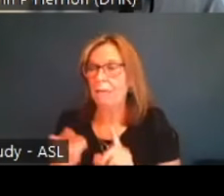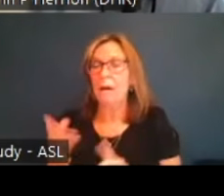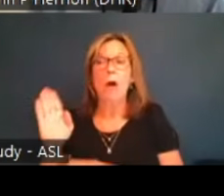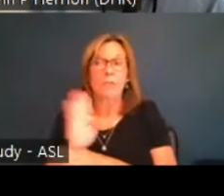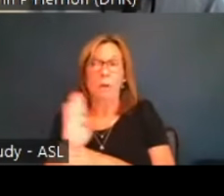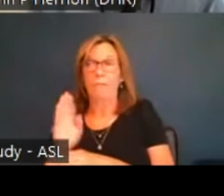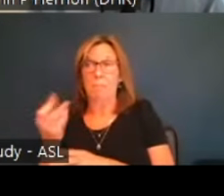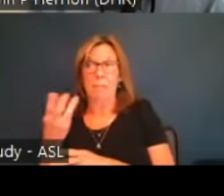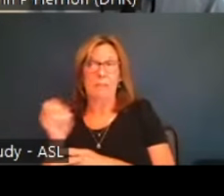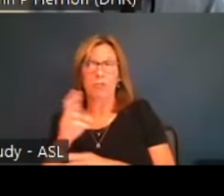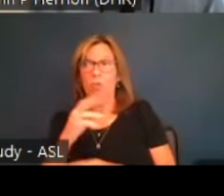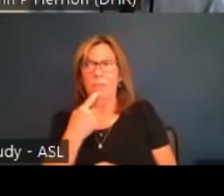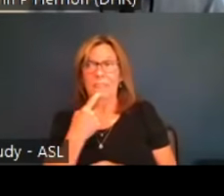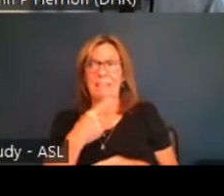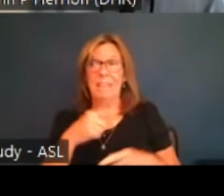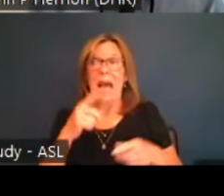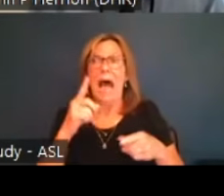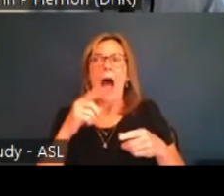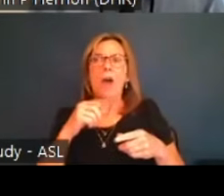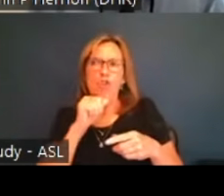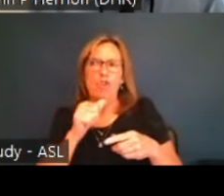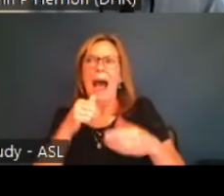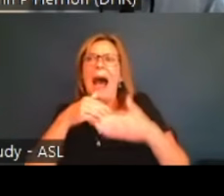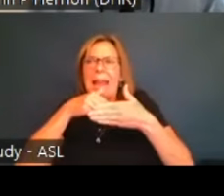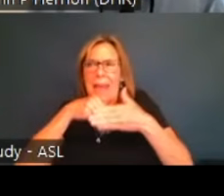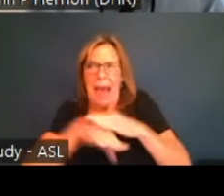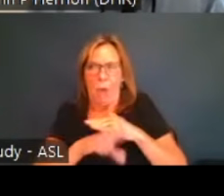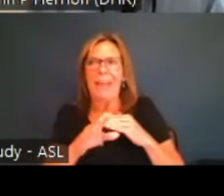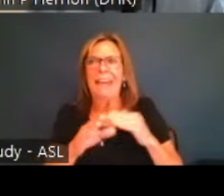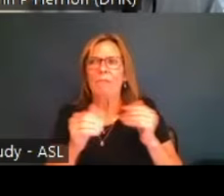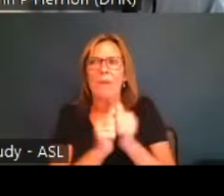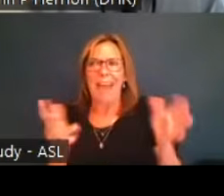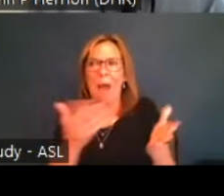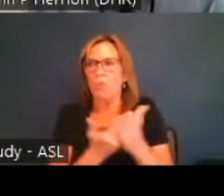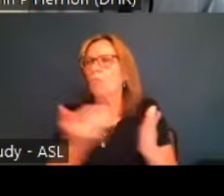Rights Law and the Americans With Disabilities Act, Although we have under the state human rights law this